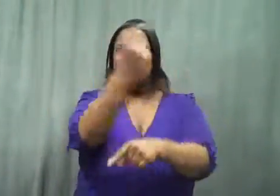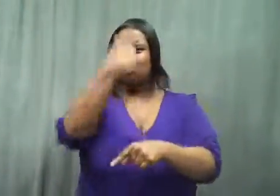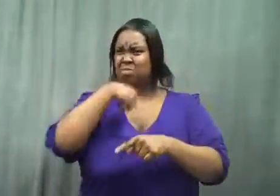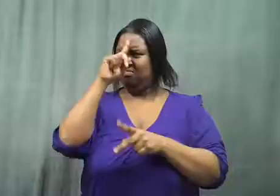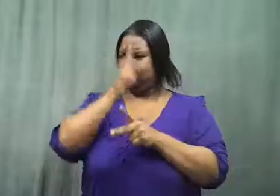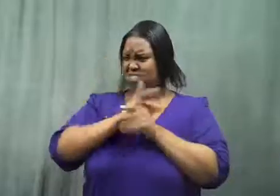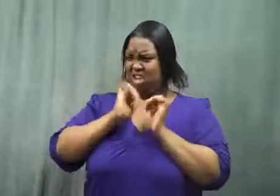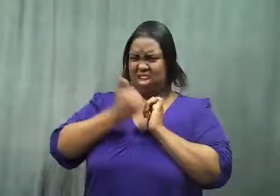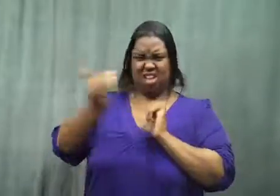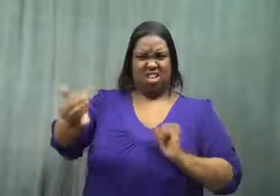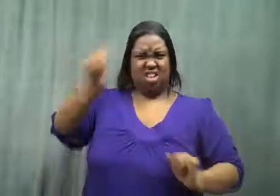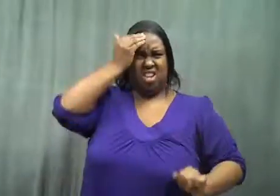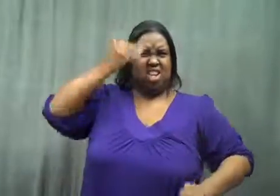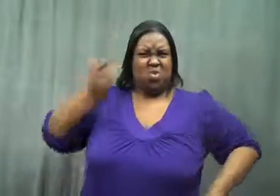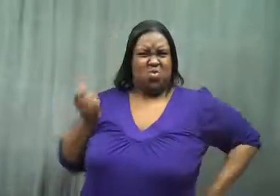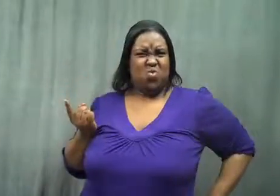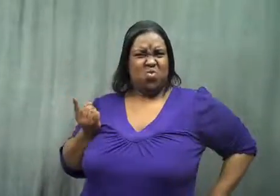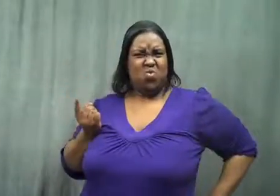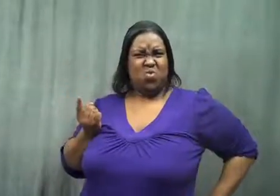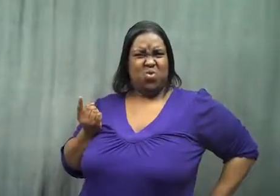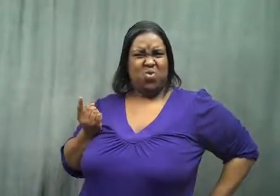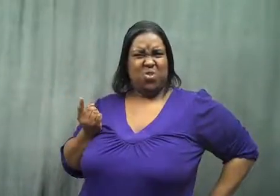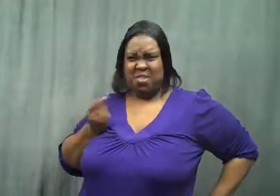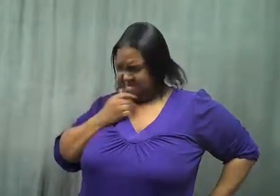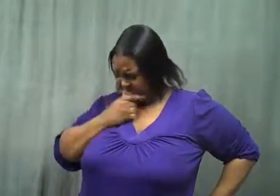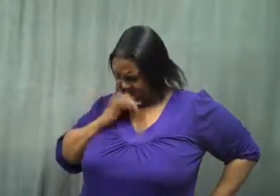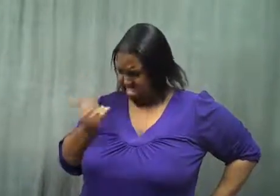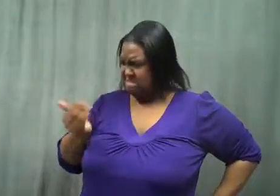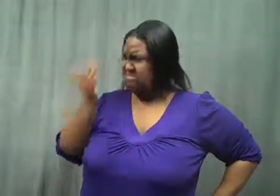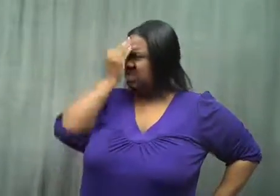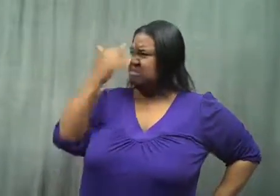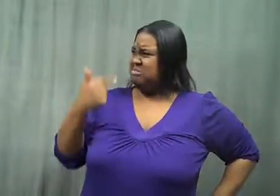I wondered how he knew.